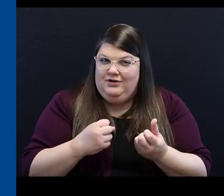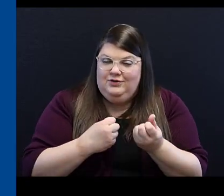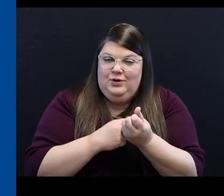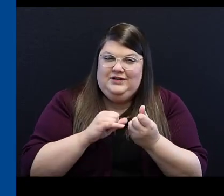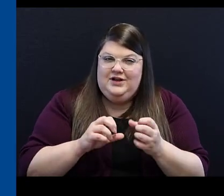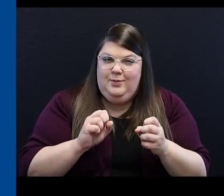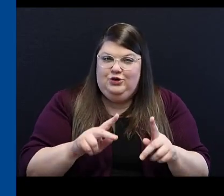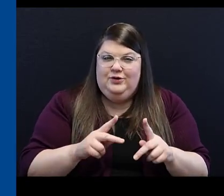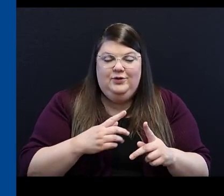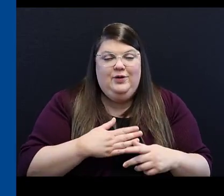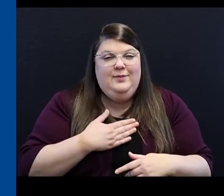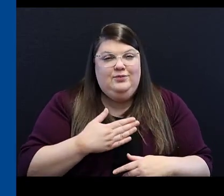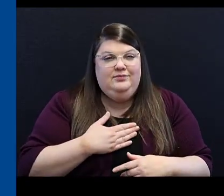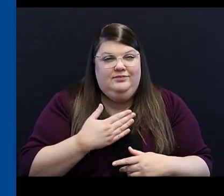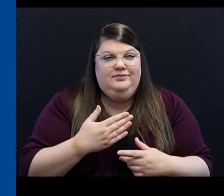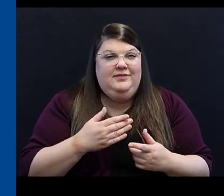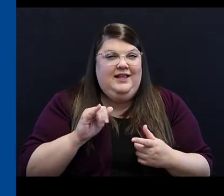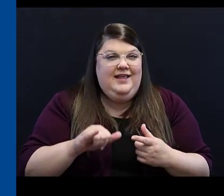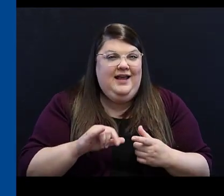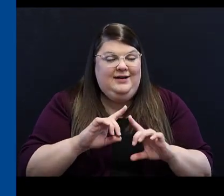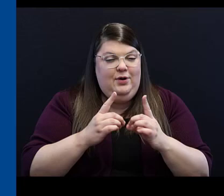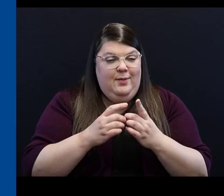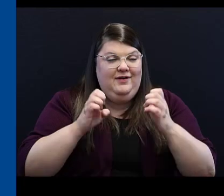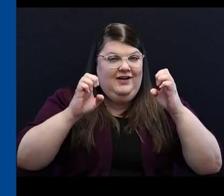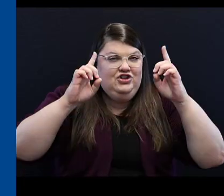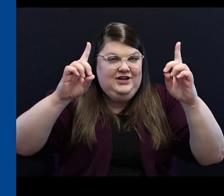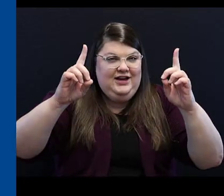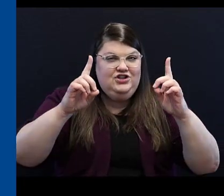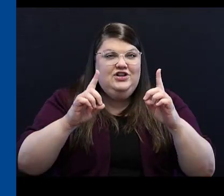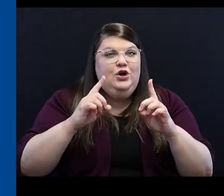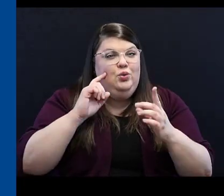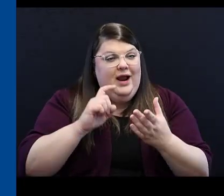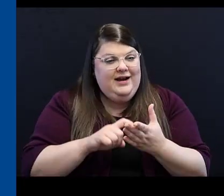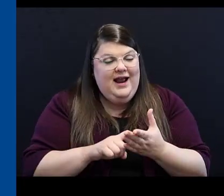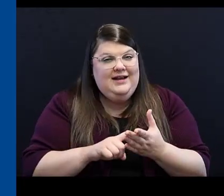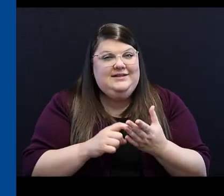We appreciate that the Department of Education recognizes that Centers for Independent Living